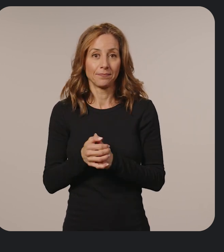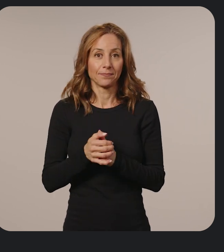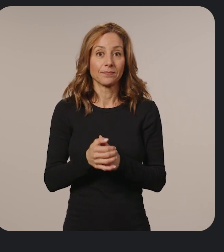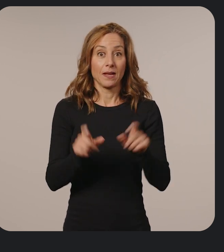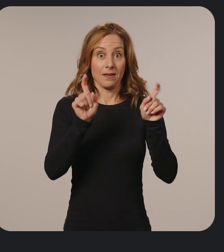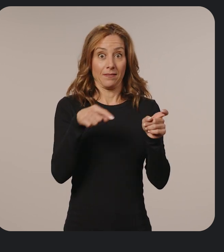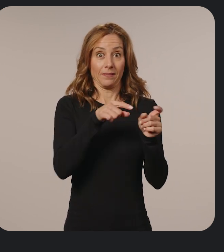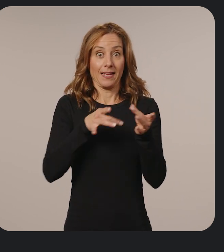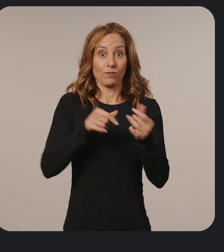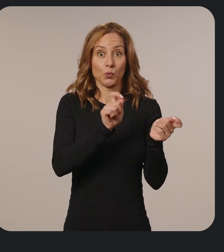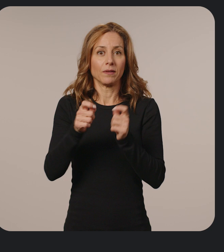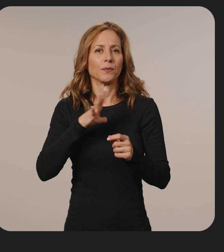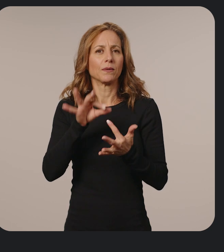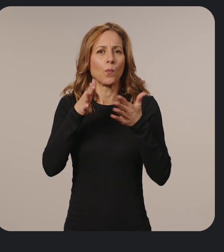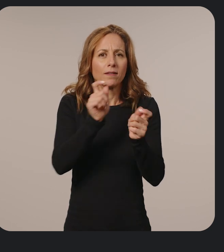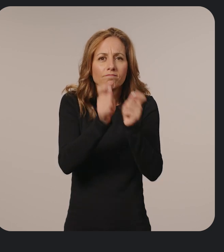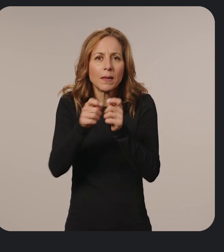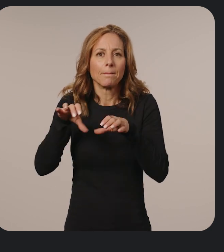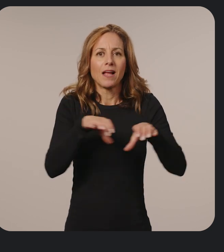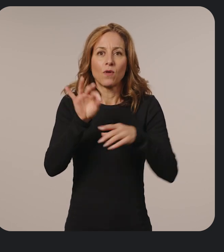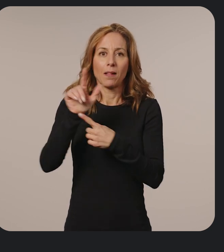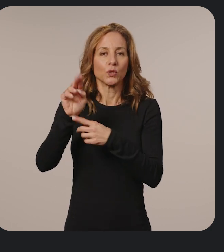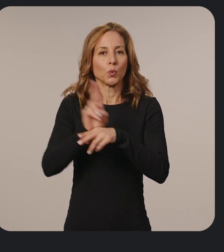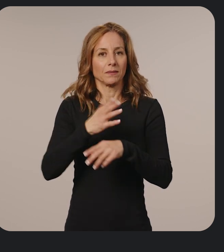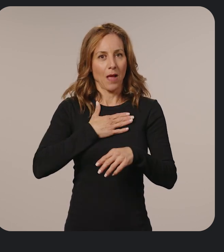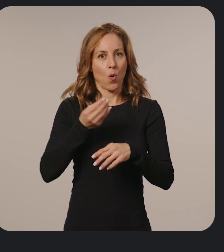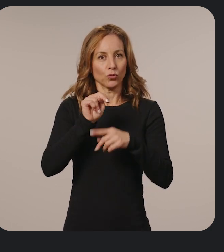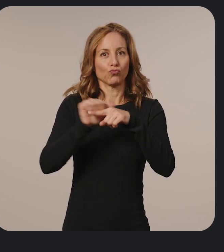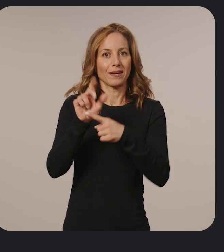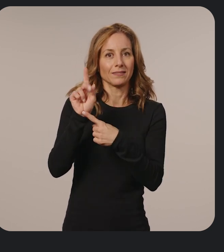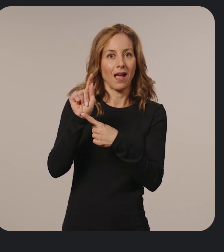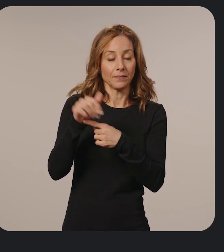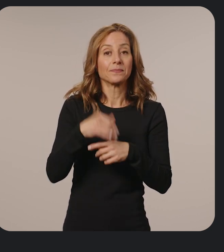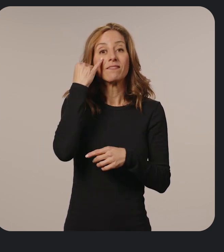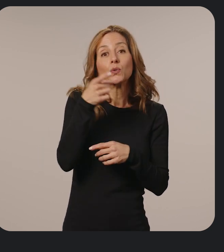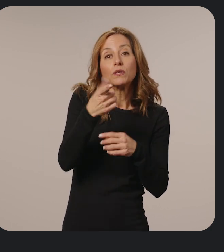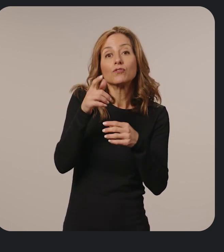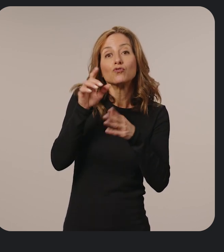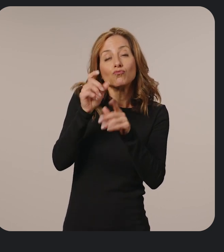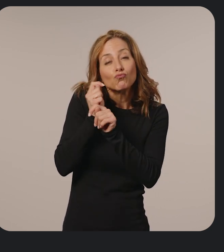of customizing the behavior of LMs using your own training data. If you're a traditional ML engineer, you're probably familiar with the concept